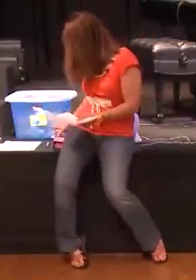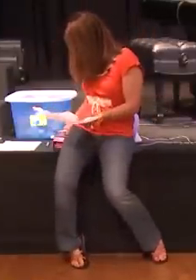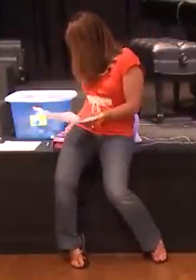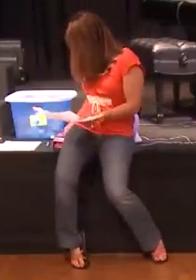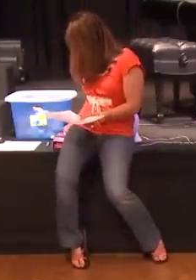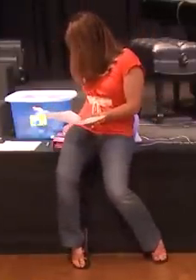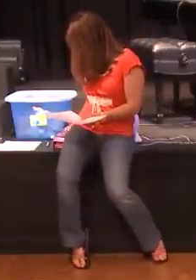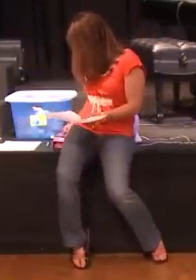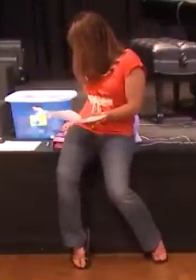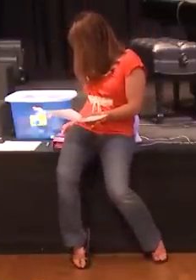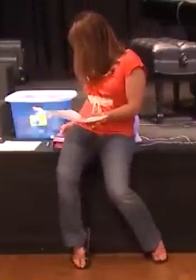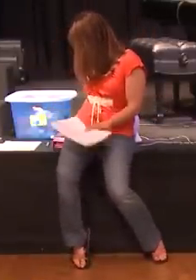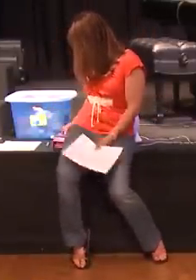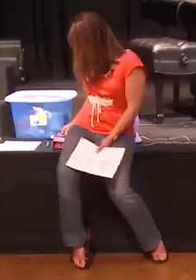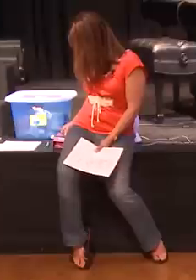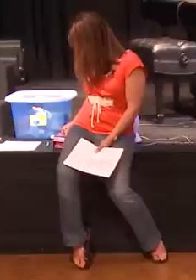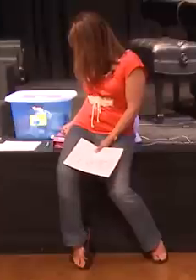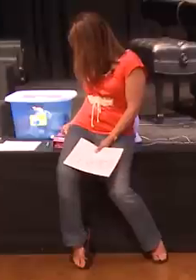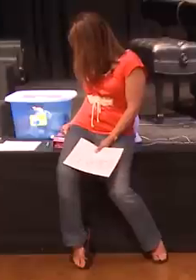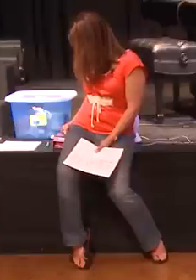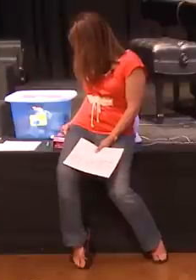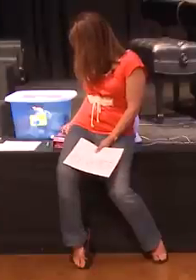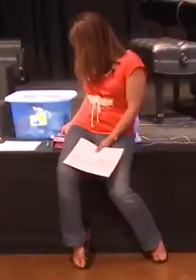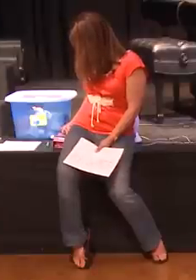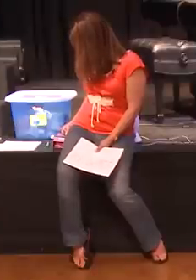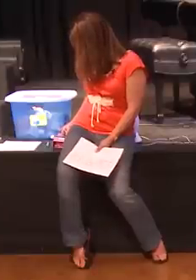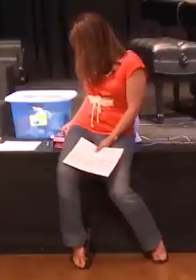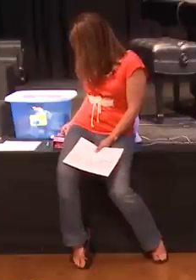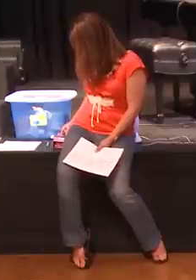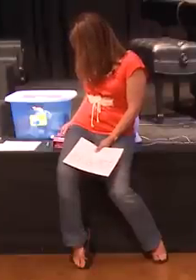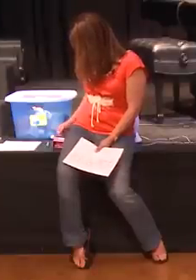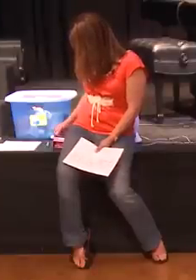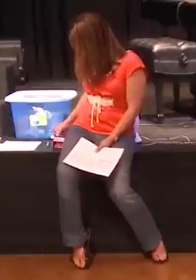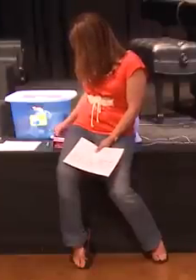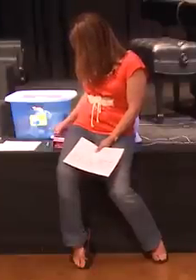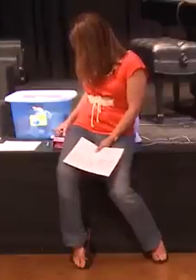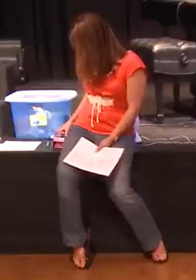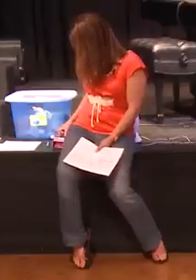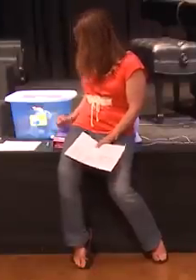It's one, yes it is. Oh that's… it should just go through.